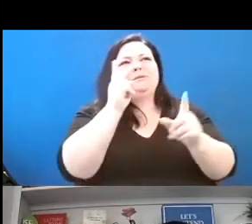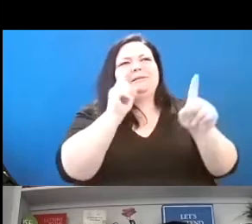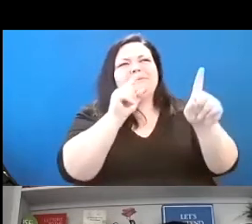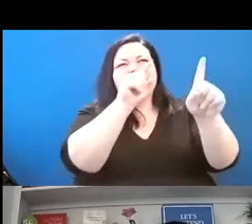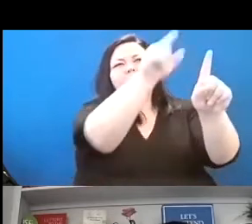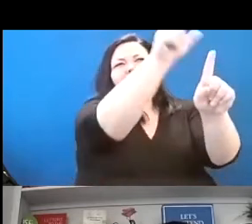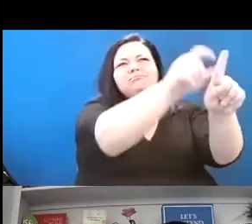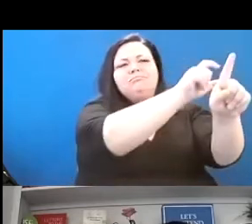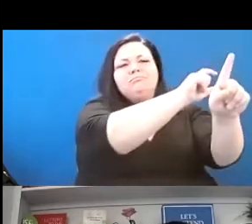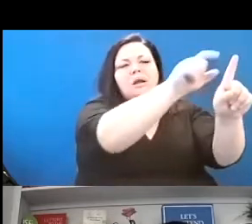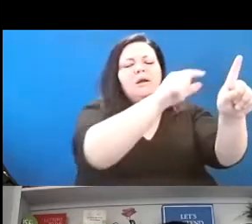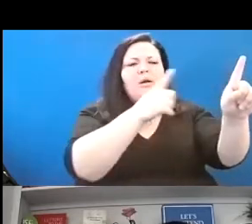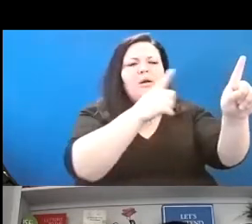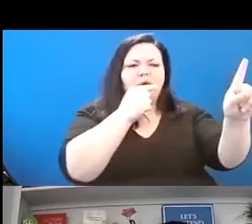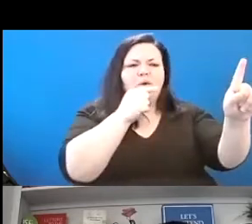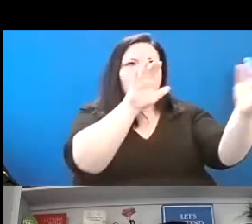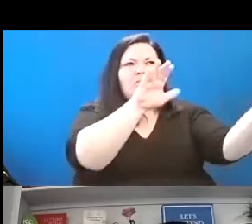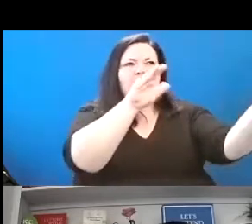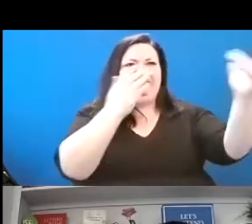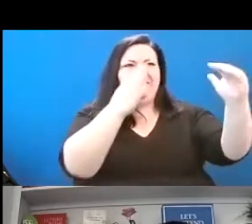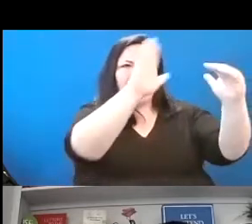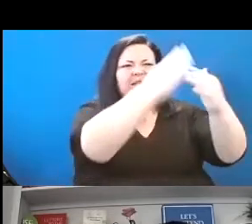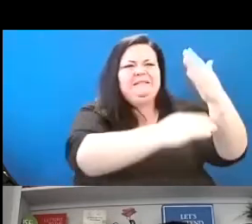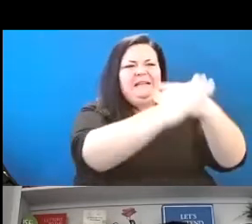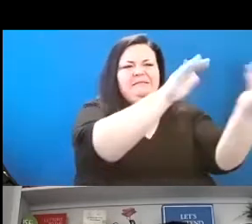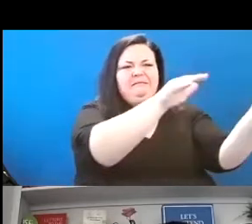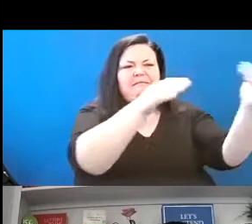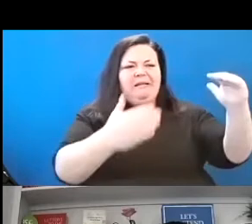Who could compare his damning hand to her delicate calibrations?